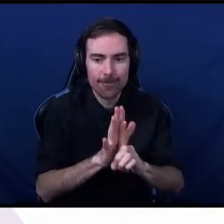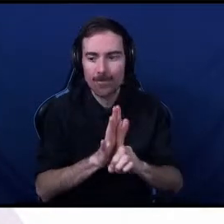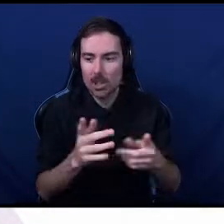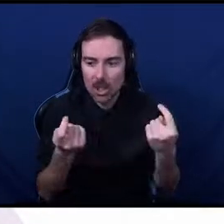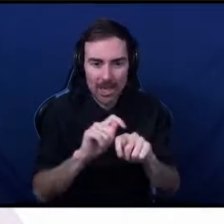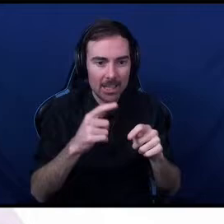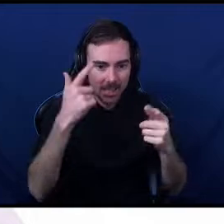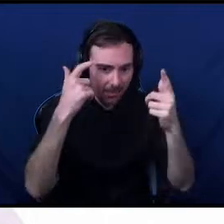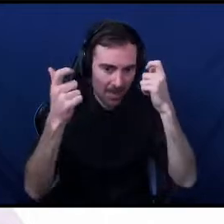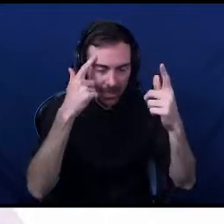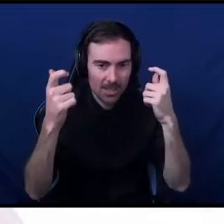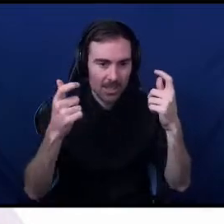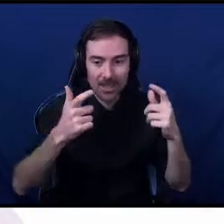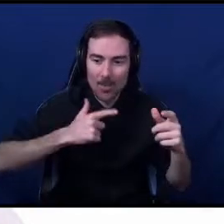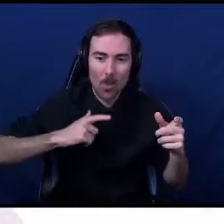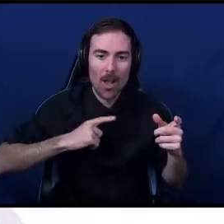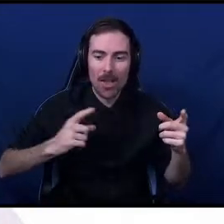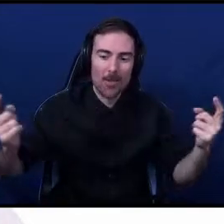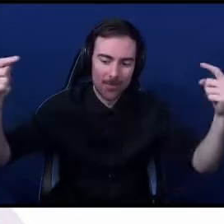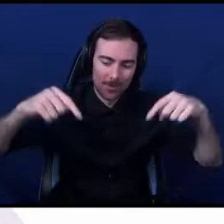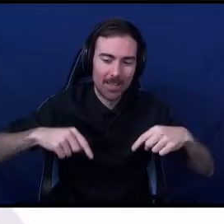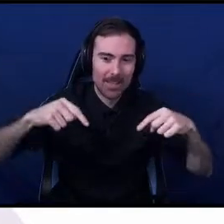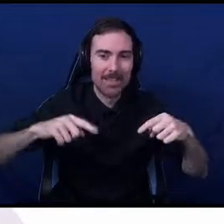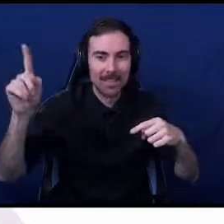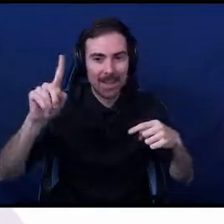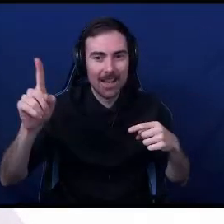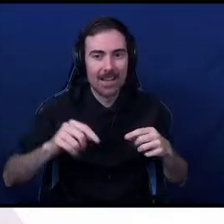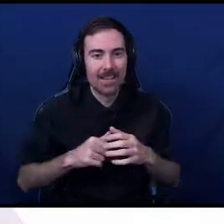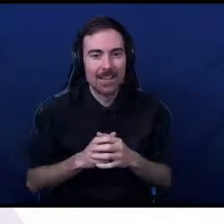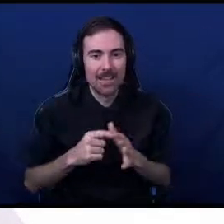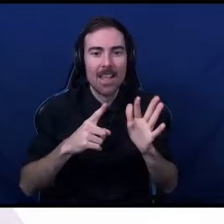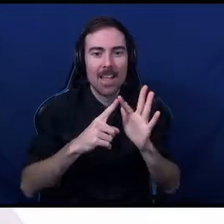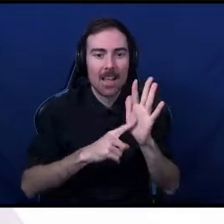why we're here today. And I did elevate you've also got a lot of